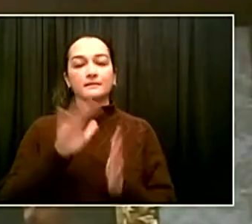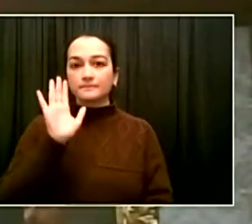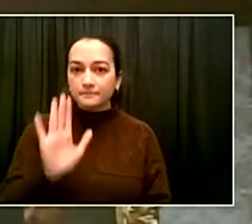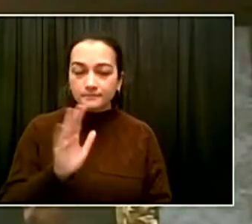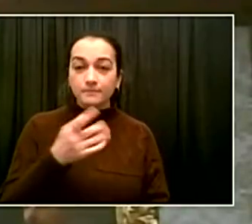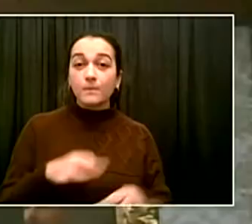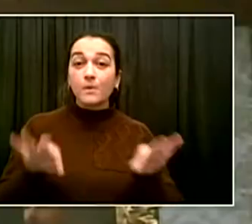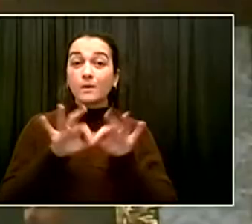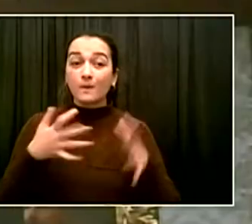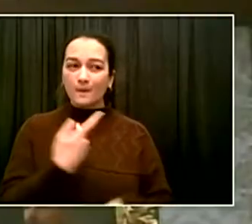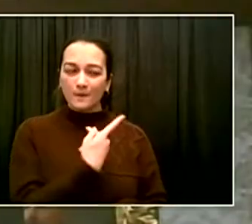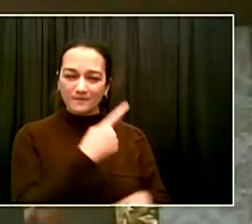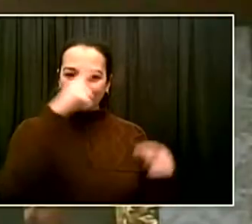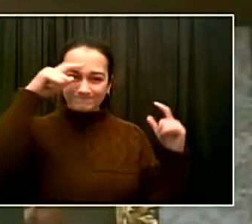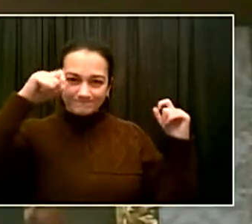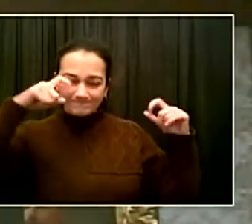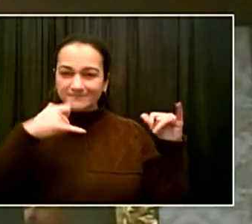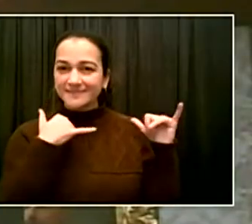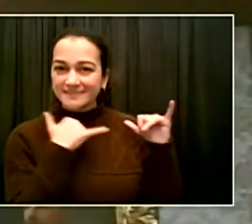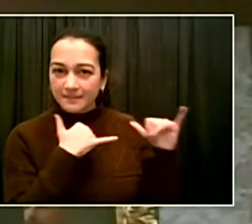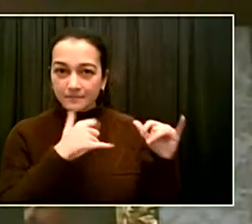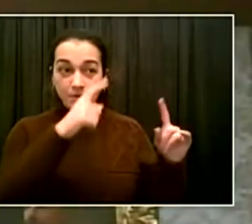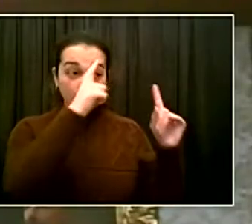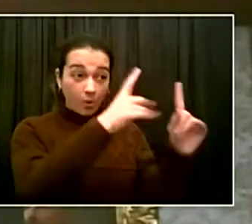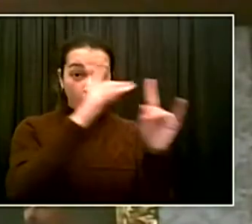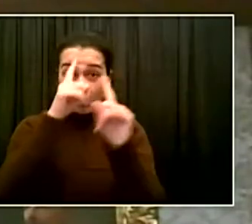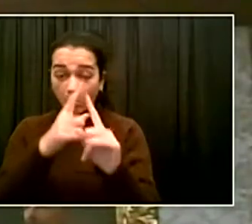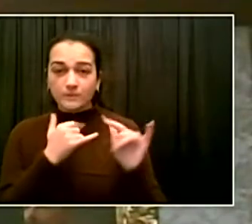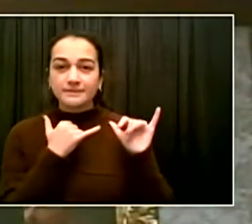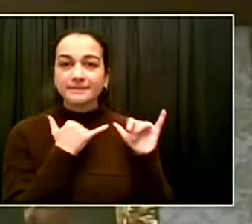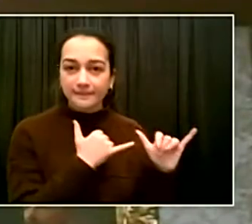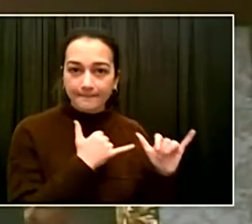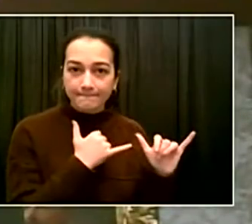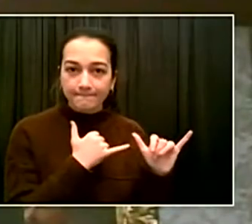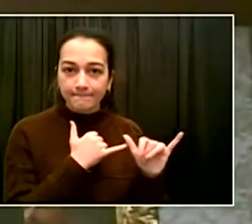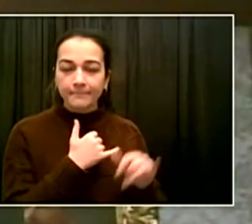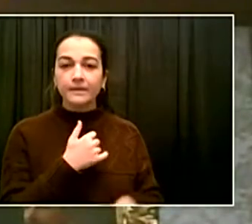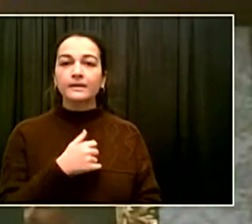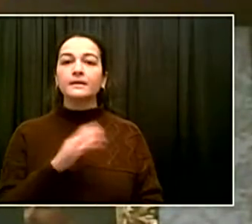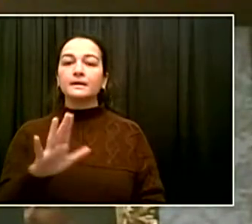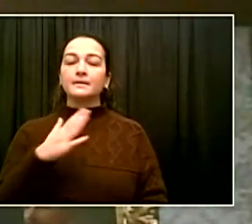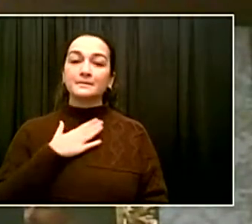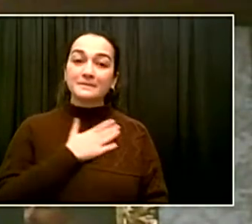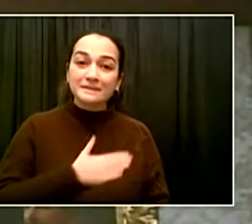1st.